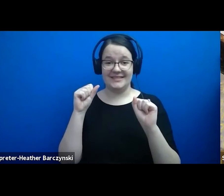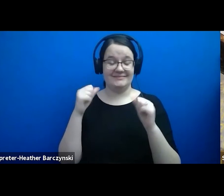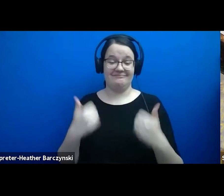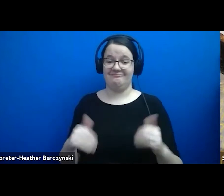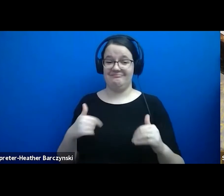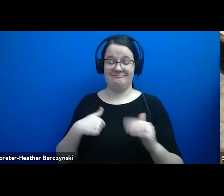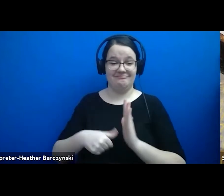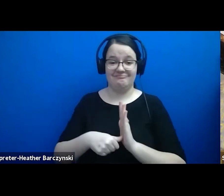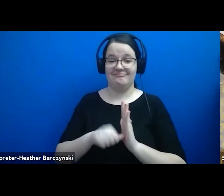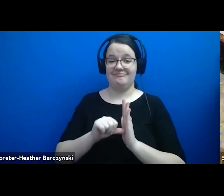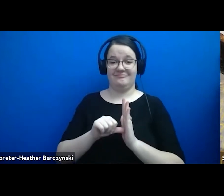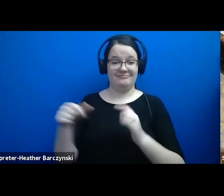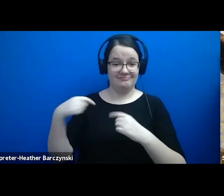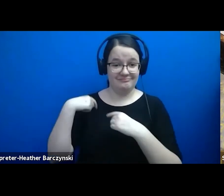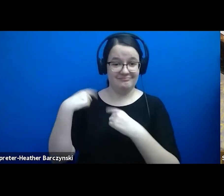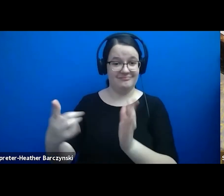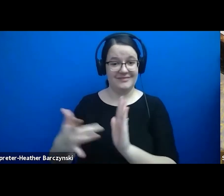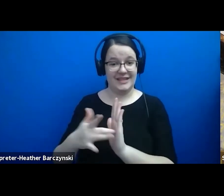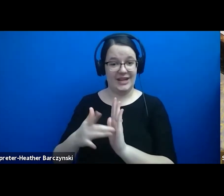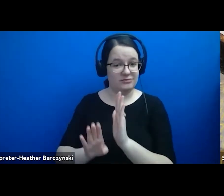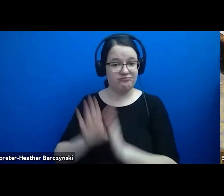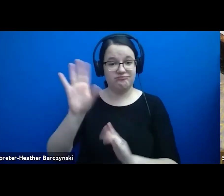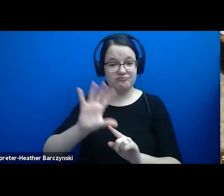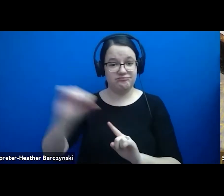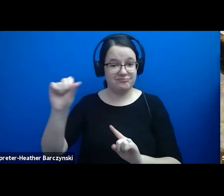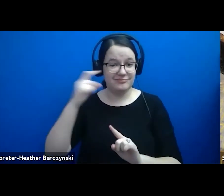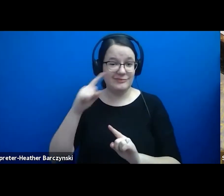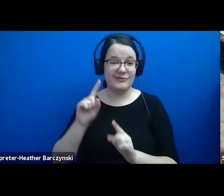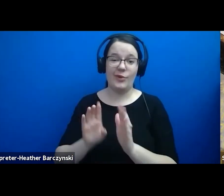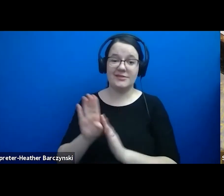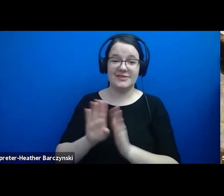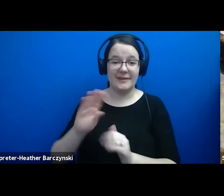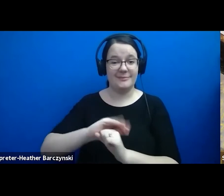how far we've been able to advance in uh covid vaccine development in such a short time